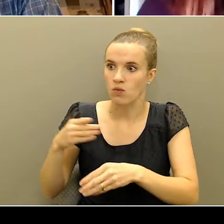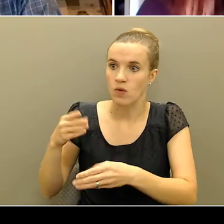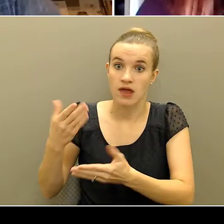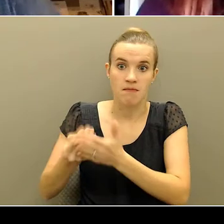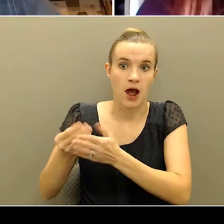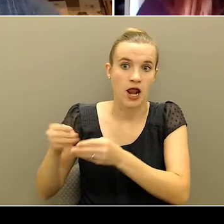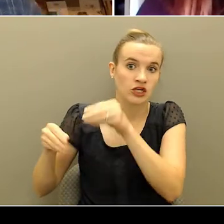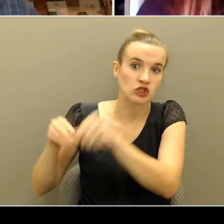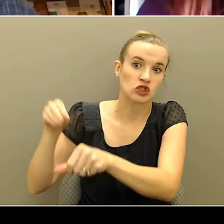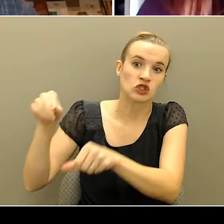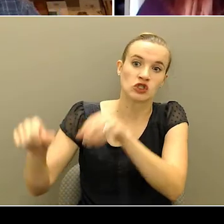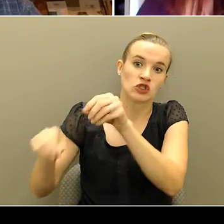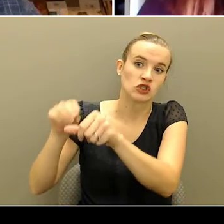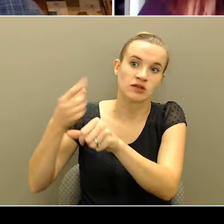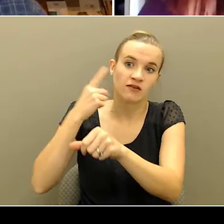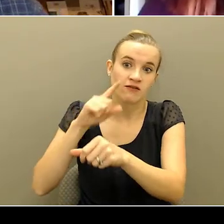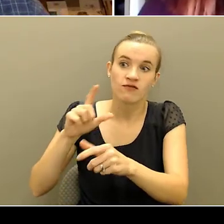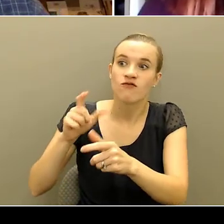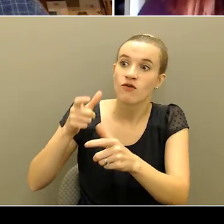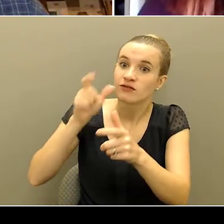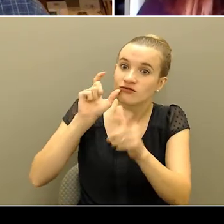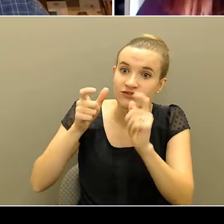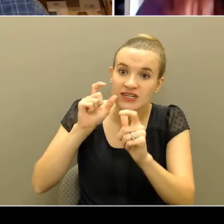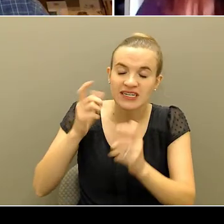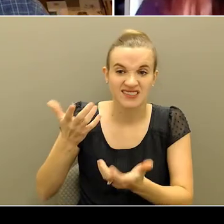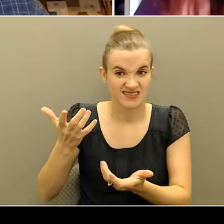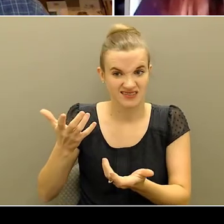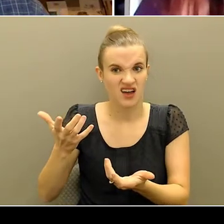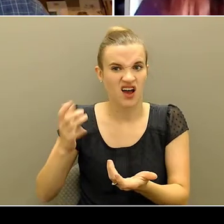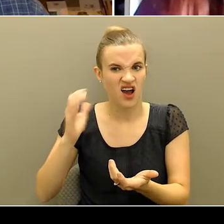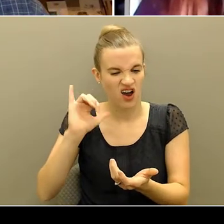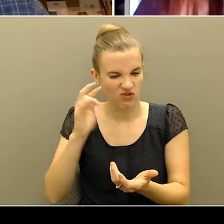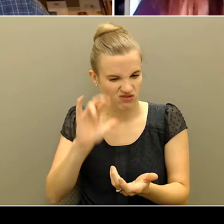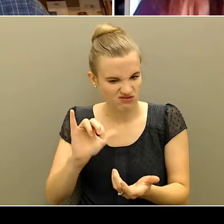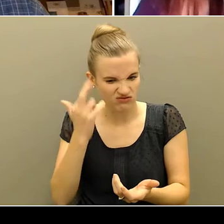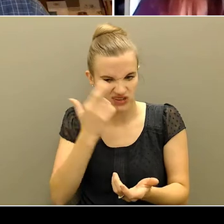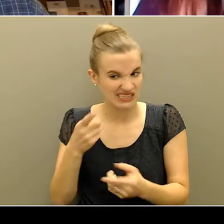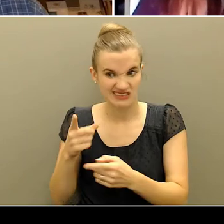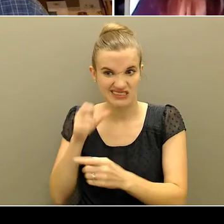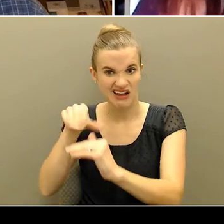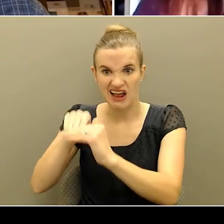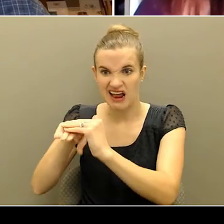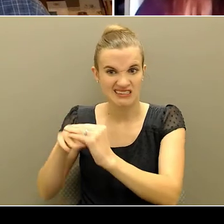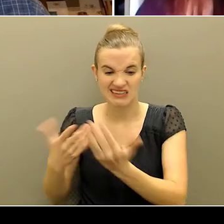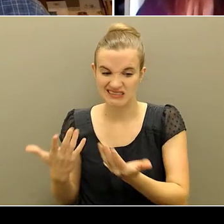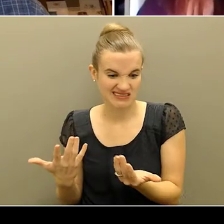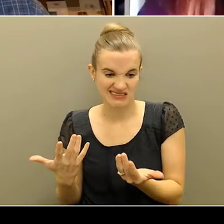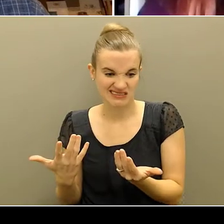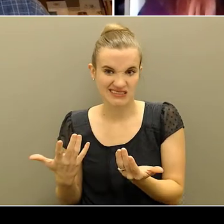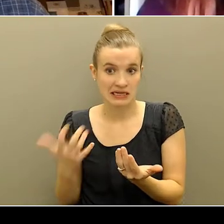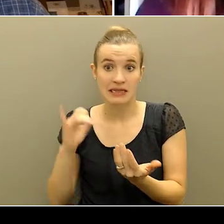you know, accessibility. It doesn't mean okay yes, you have this beautiful old building and it doesn't mean tearing down infrastructure. Right. I've been to